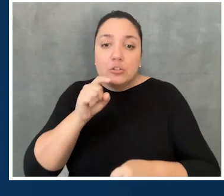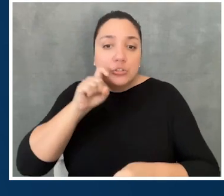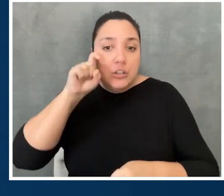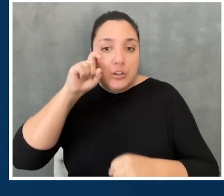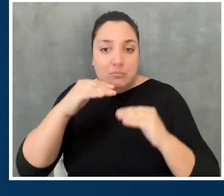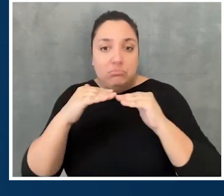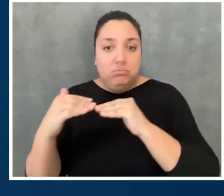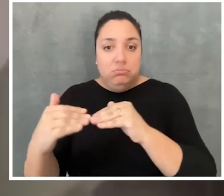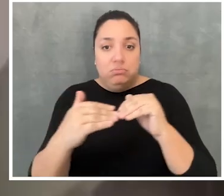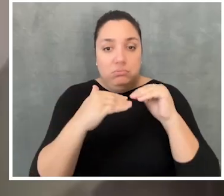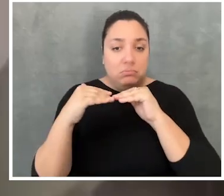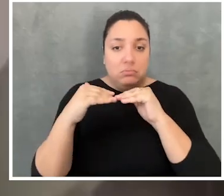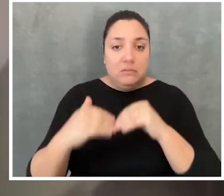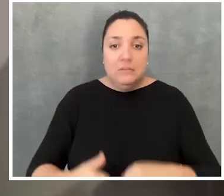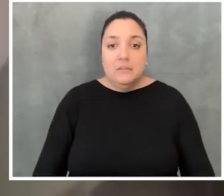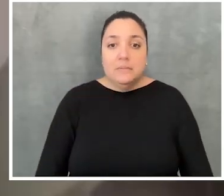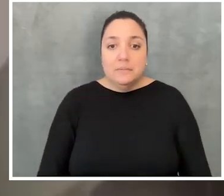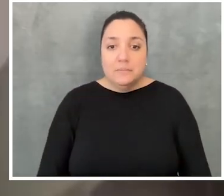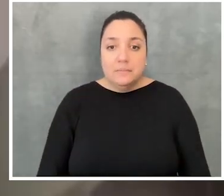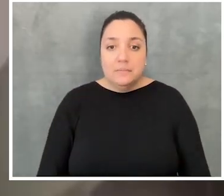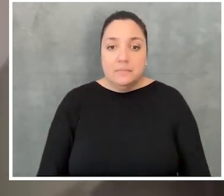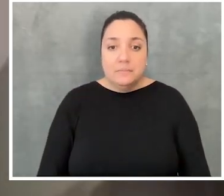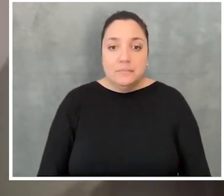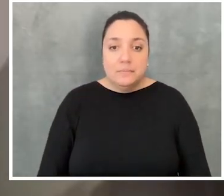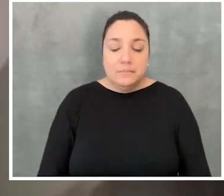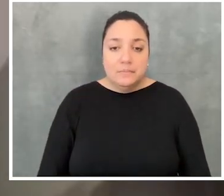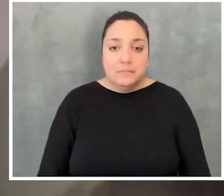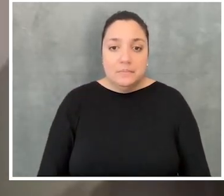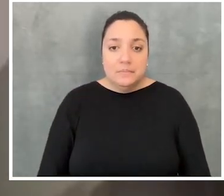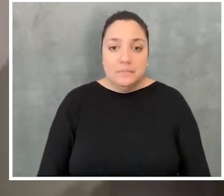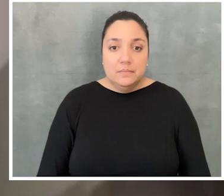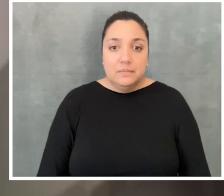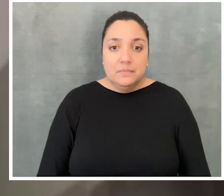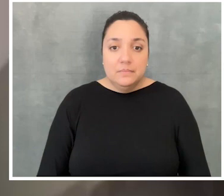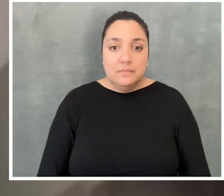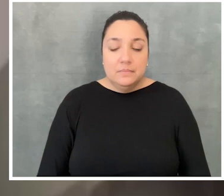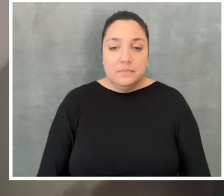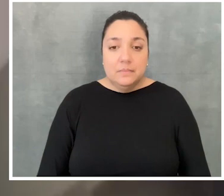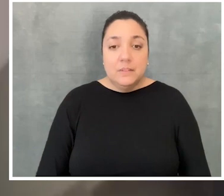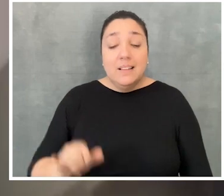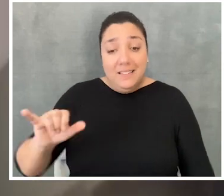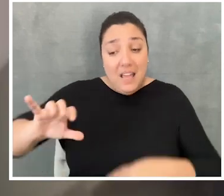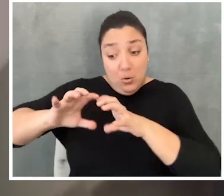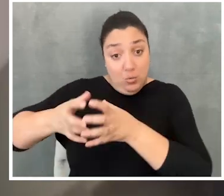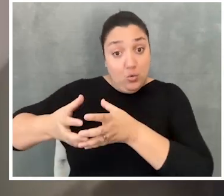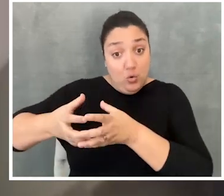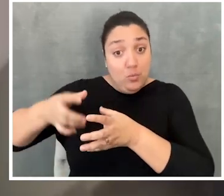And the collective was formed to ensure that this forum was accessible